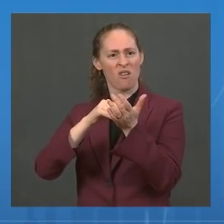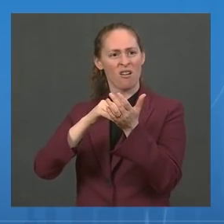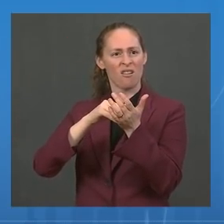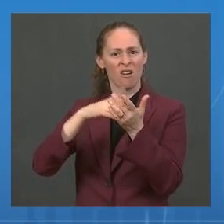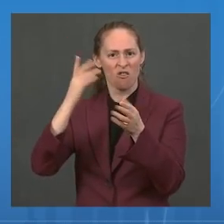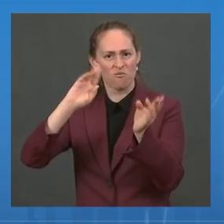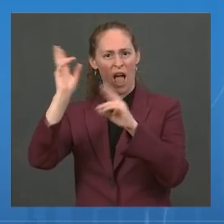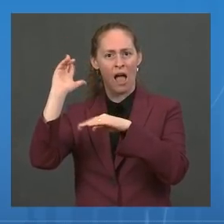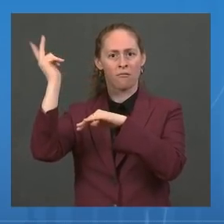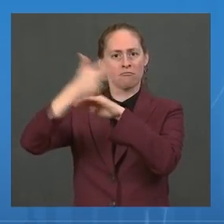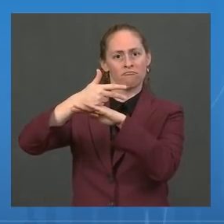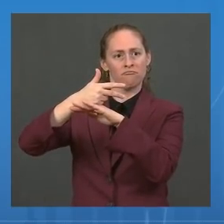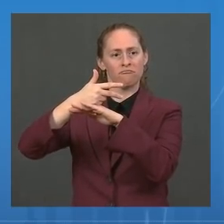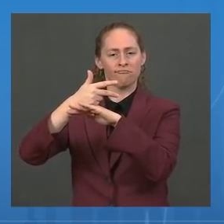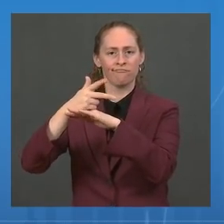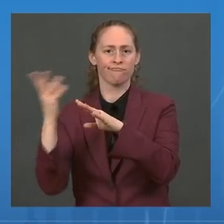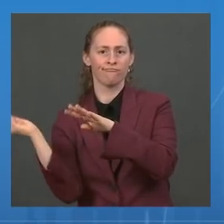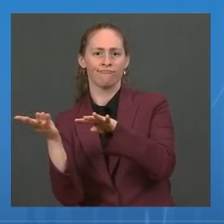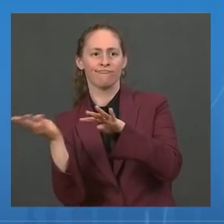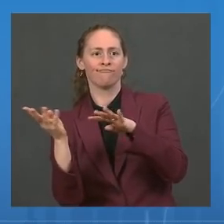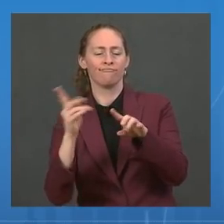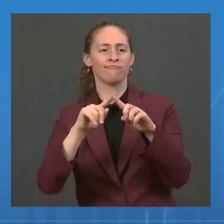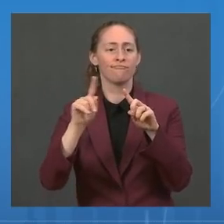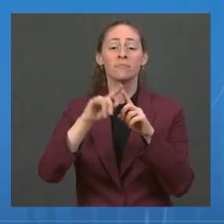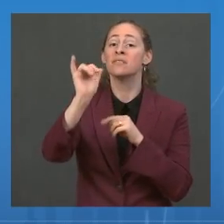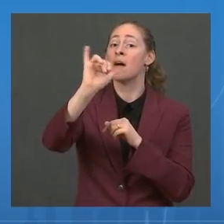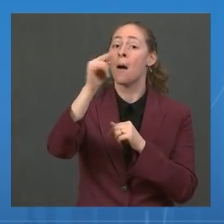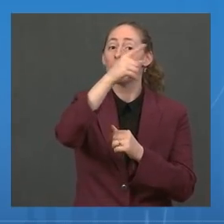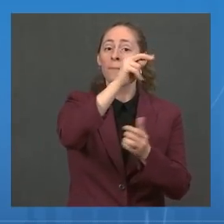including nursing home and assisted-living facility residents and staff.